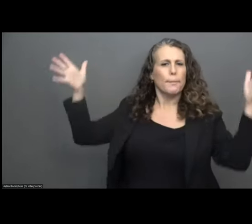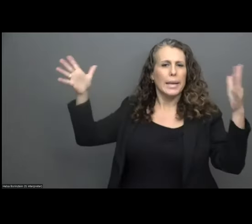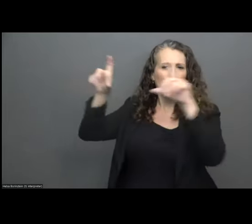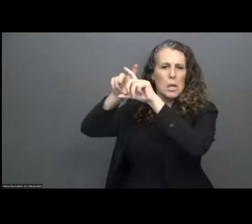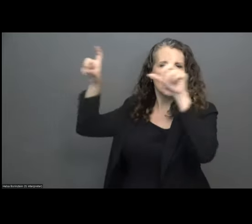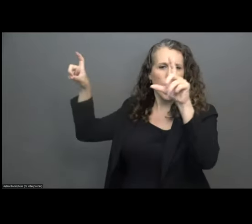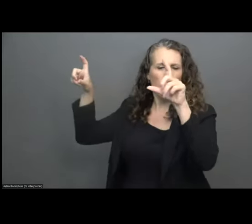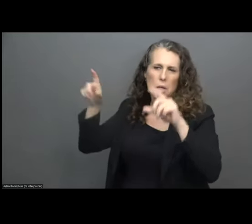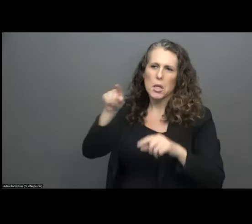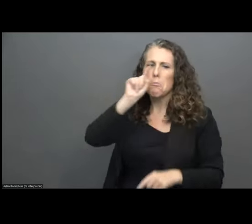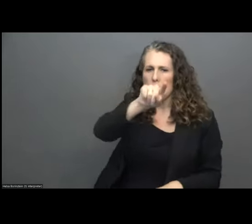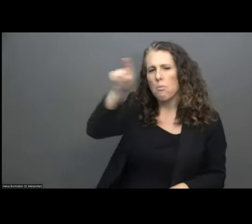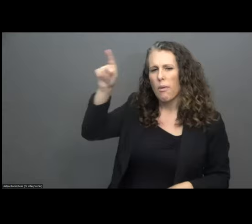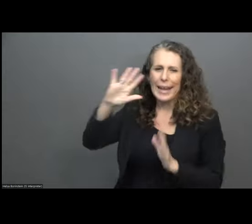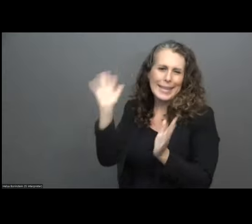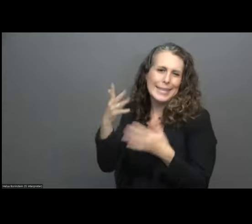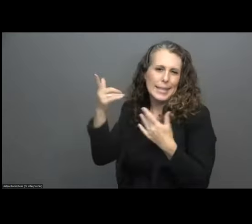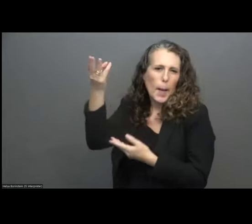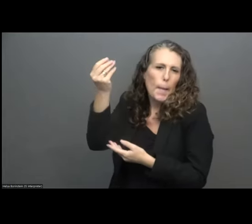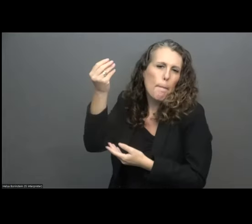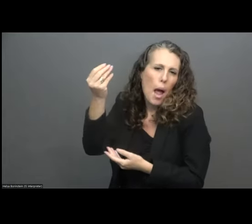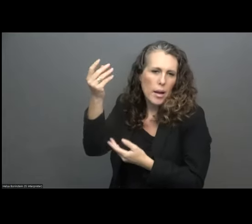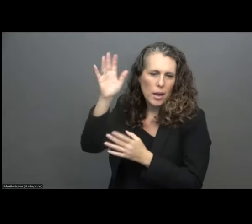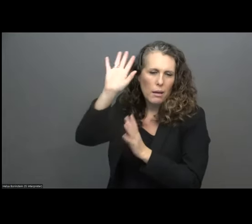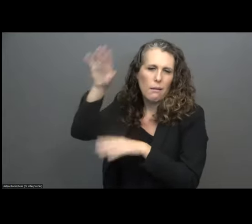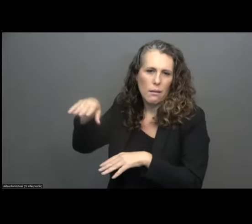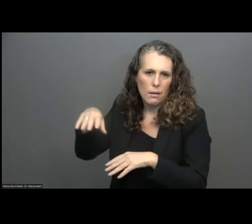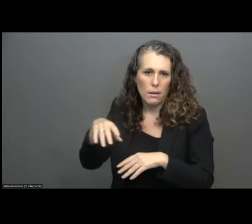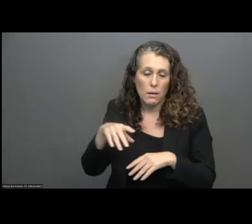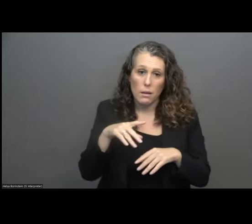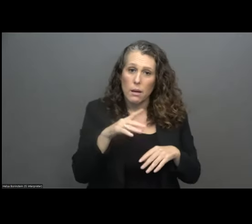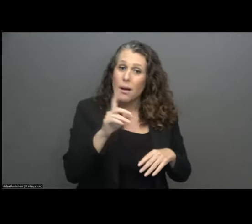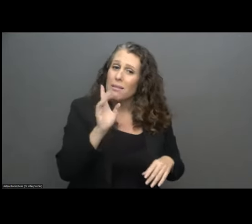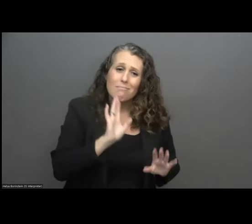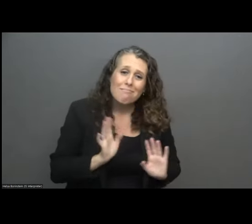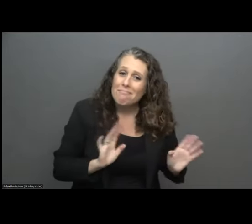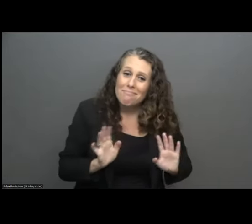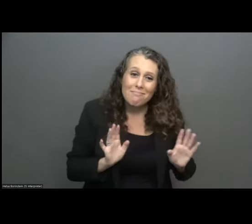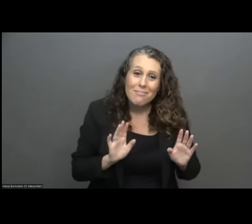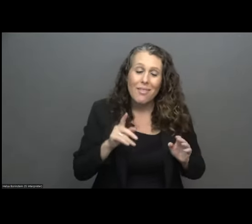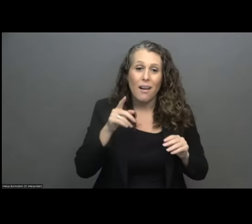this area, but it's clear, it's not something that depends on the size and the scope or